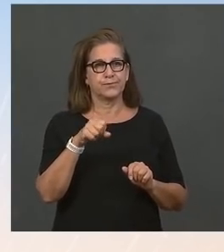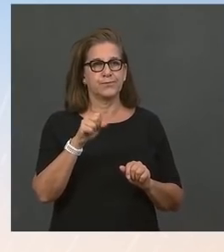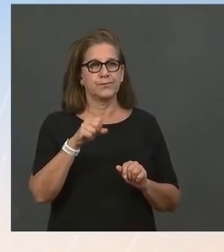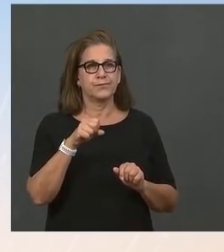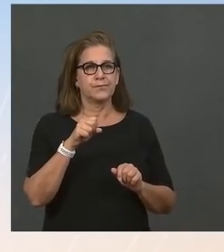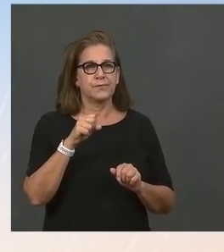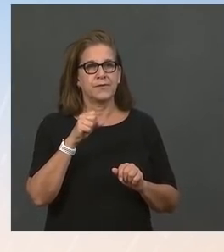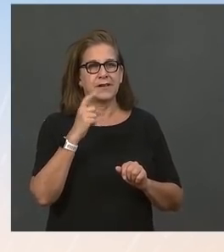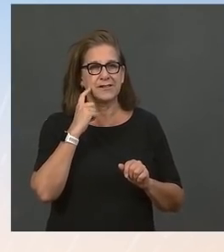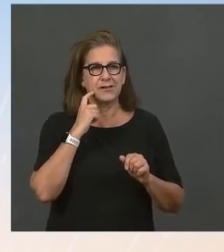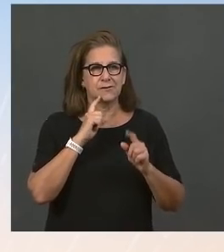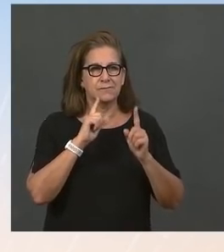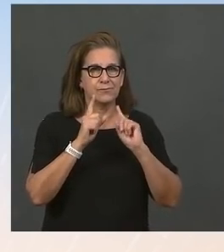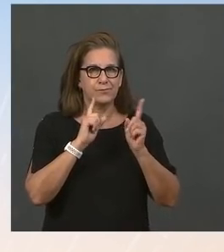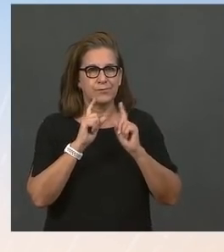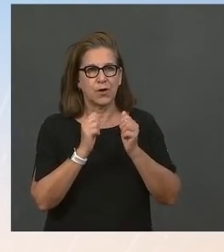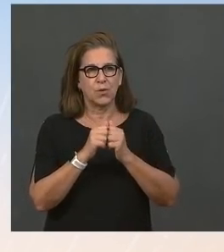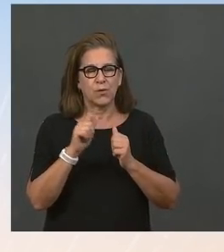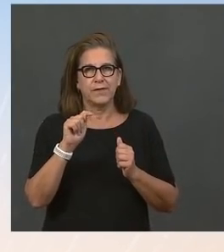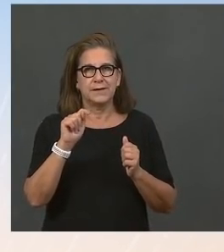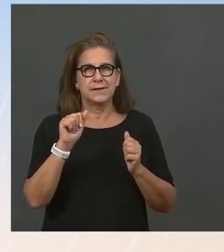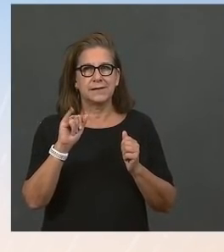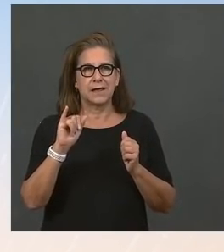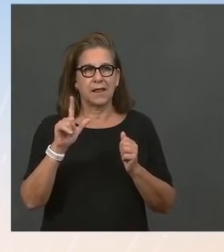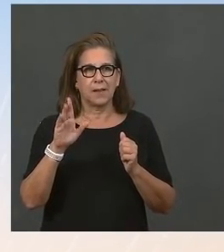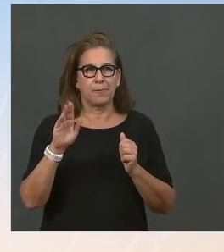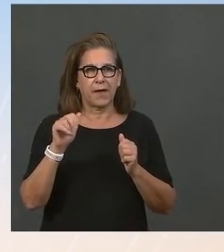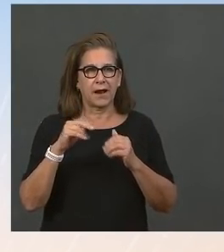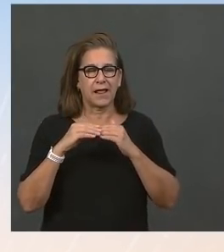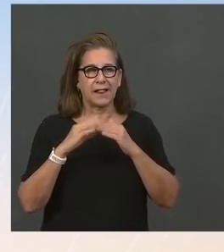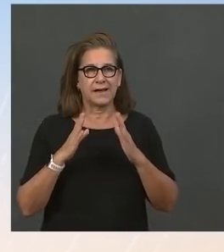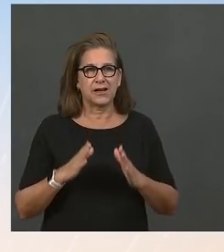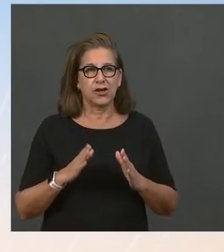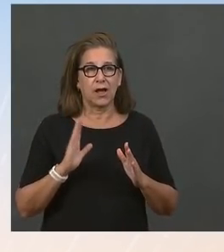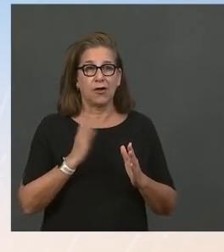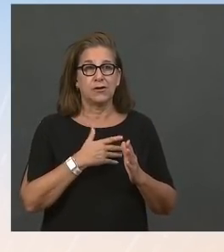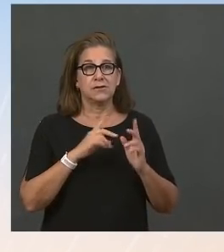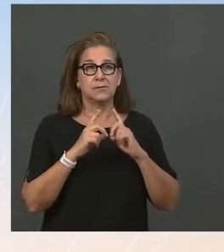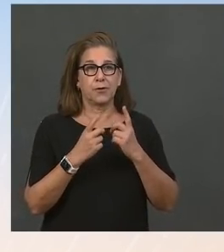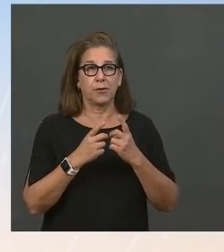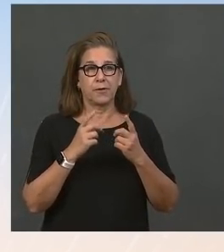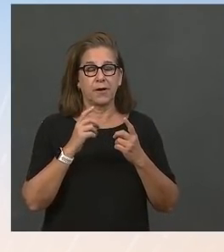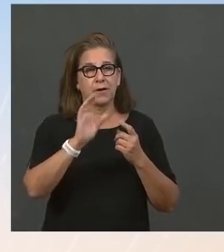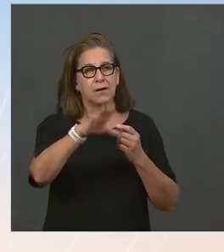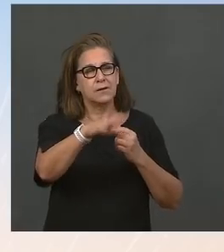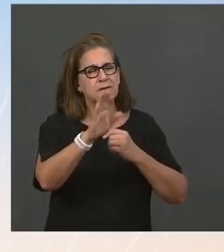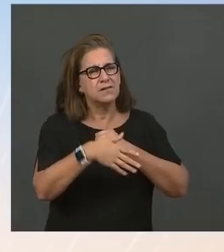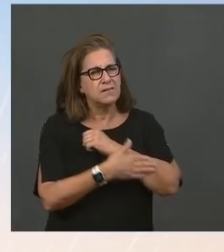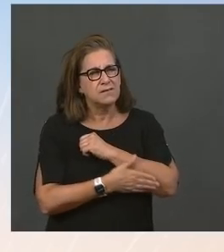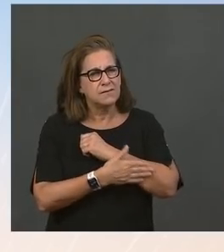And our State Department is leading this effort. So, yes, absolutely there is. We have worked to help individuals